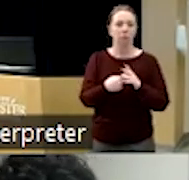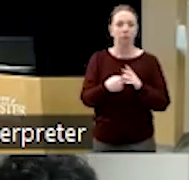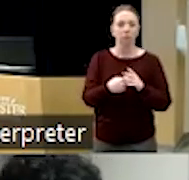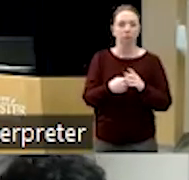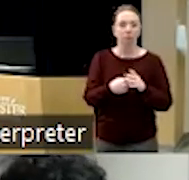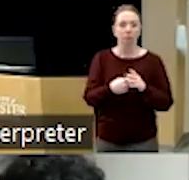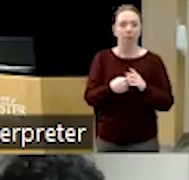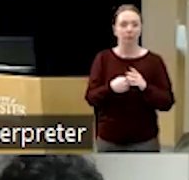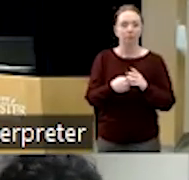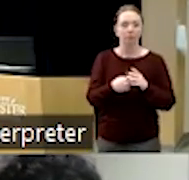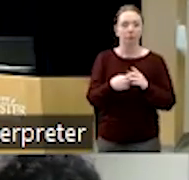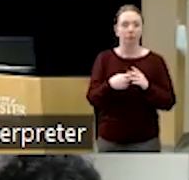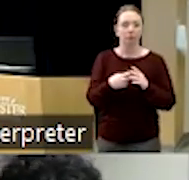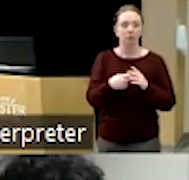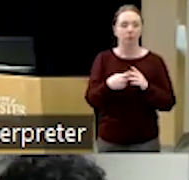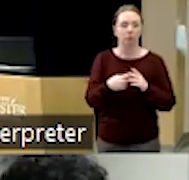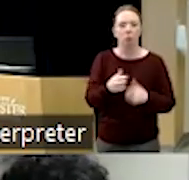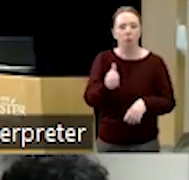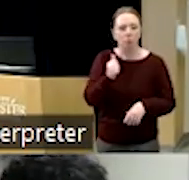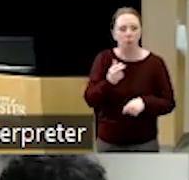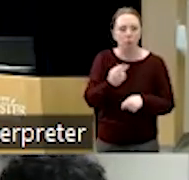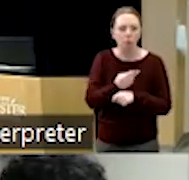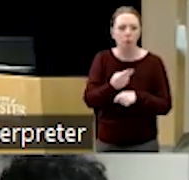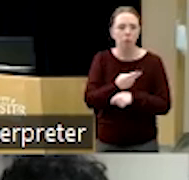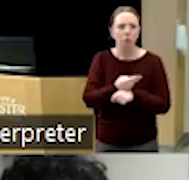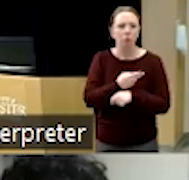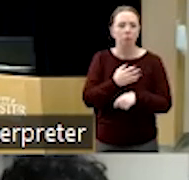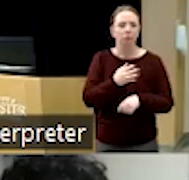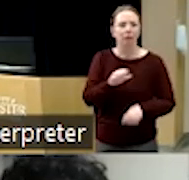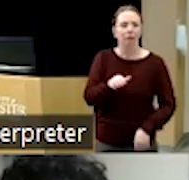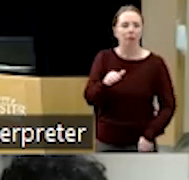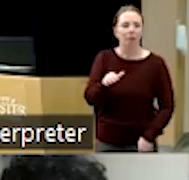we're not going to use amitriptyline which used to be our favorite one and we will definitely